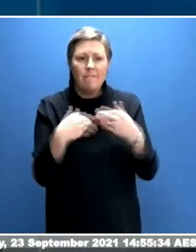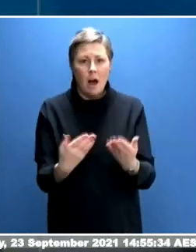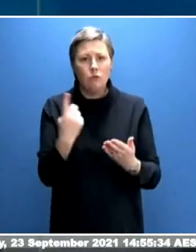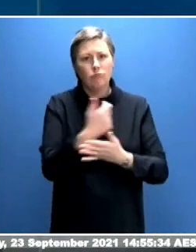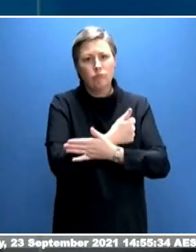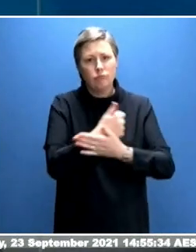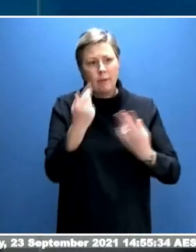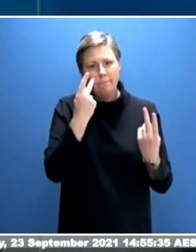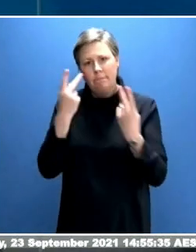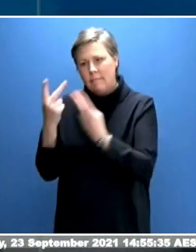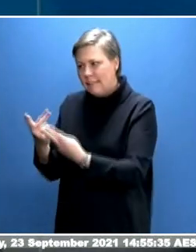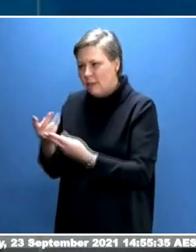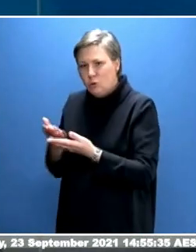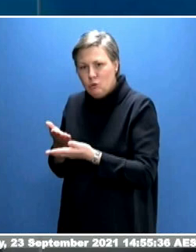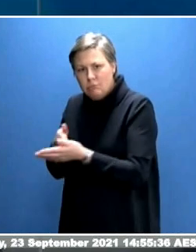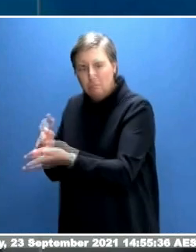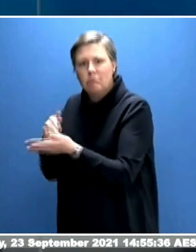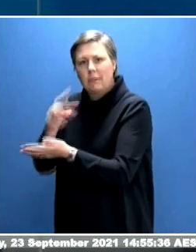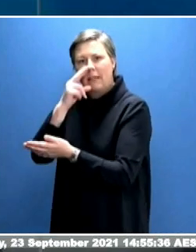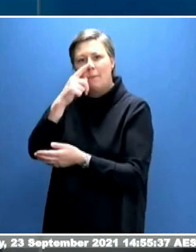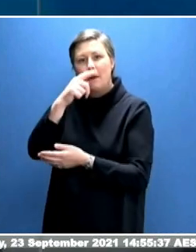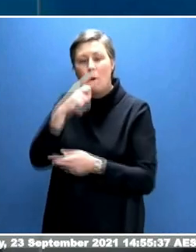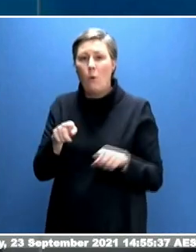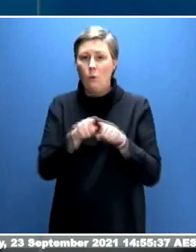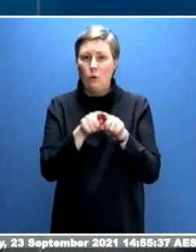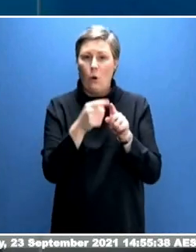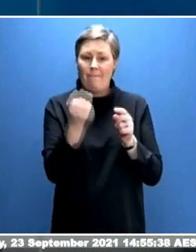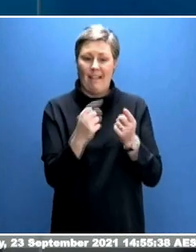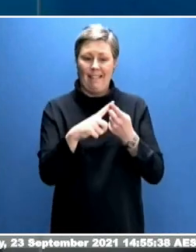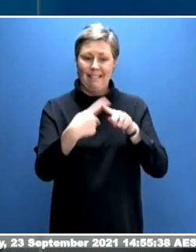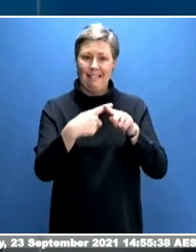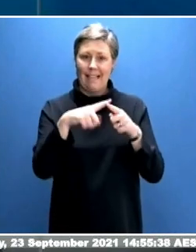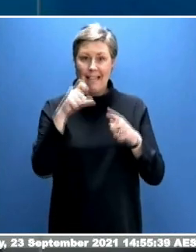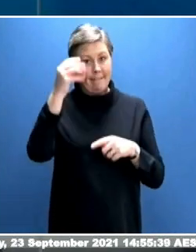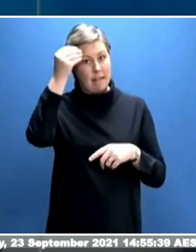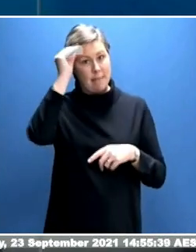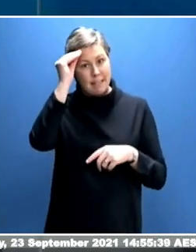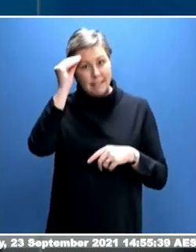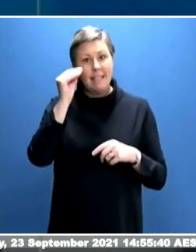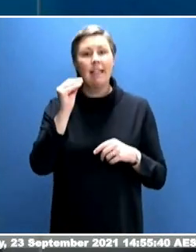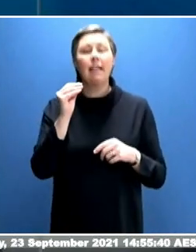We also have an executive oversight committee, a weekly review of any incidents in CCTV.